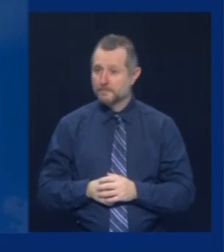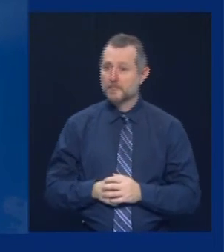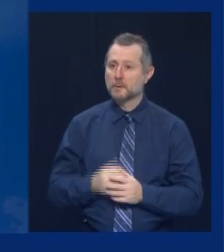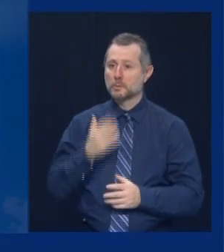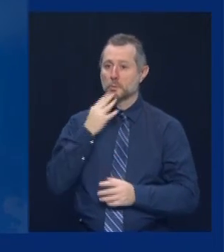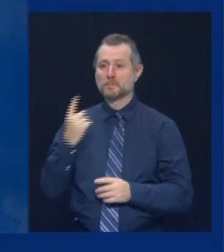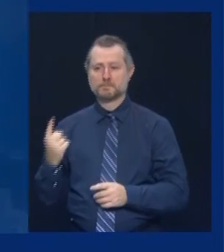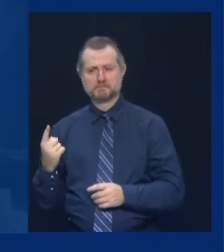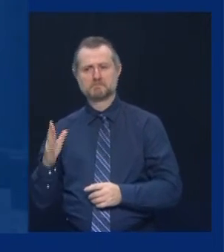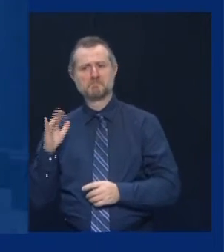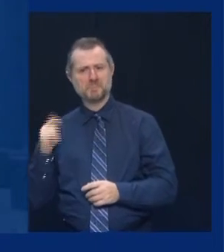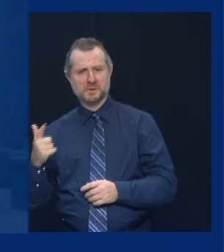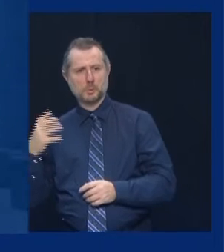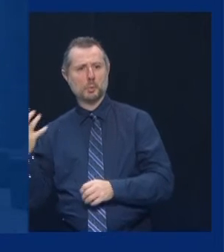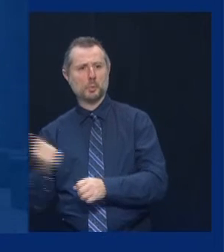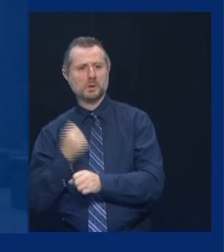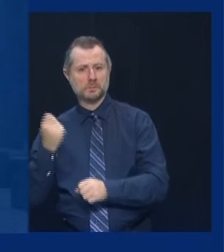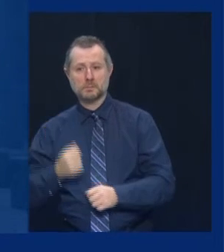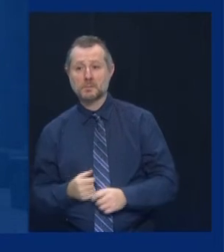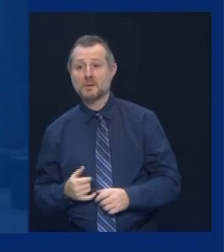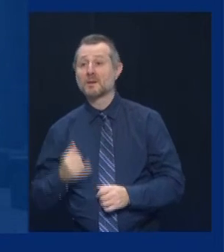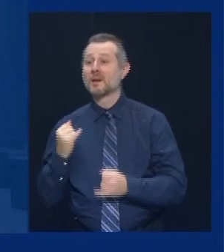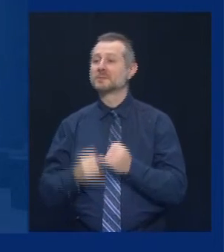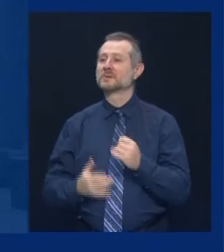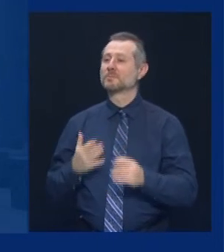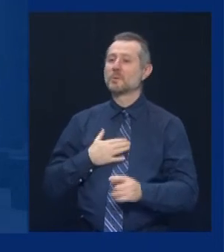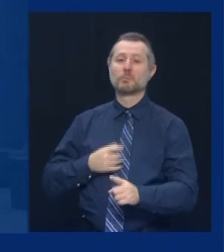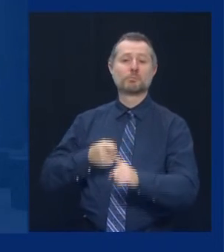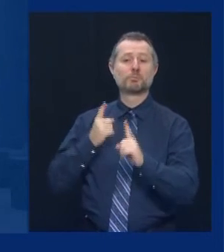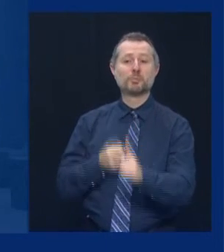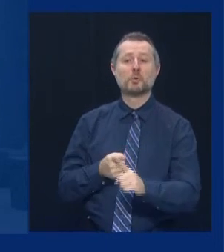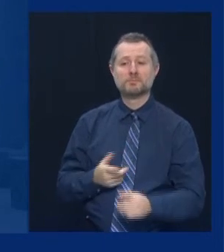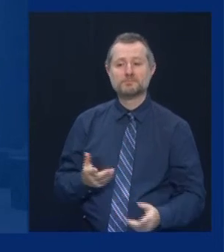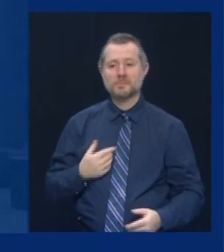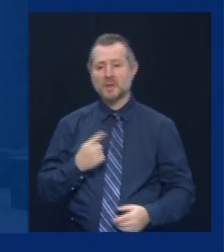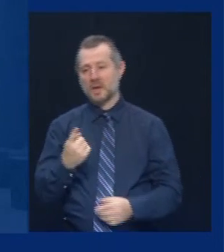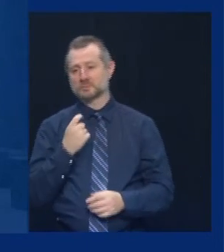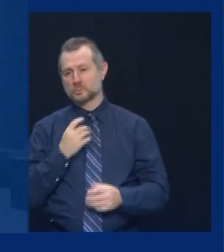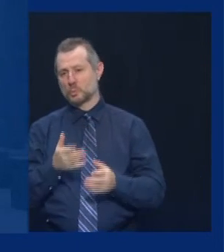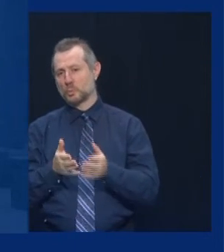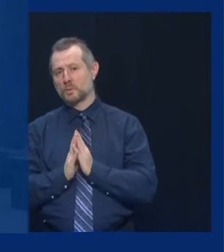WATER FOR THE PEOPLE ON LONG ISLAND AND IT WAS A REALLY GOOD